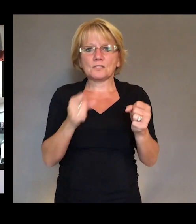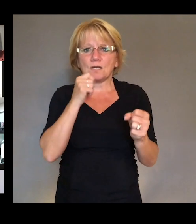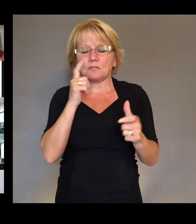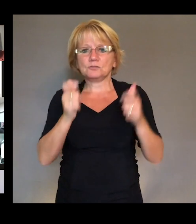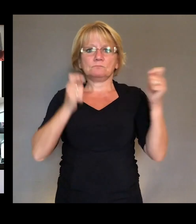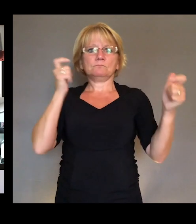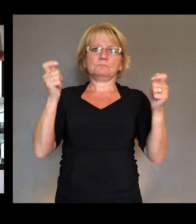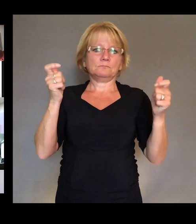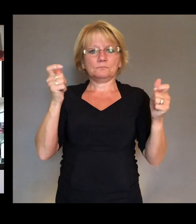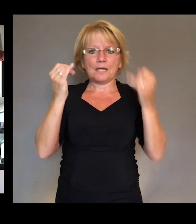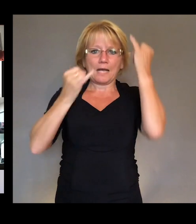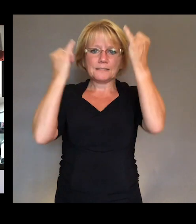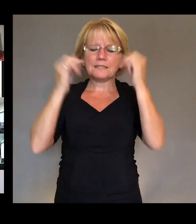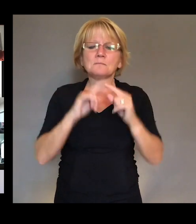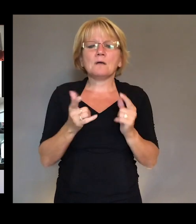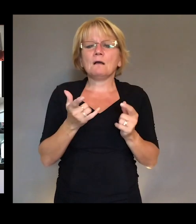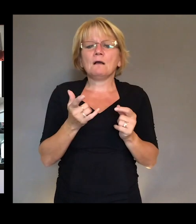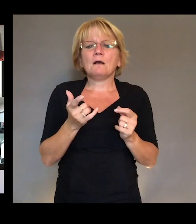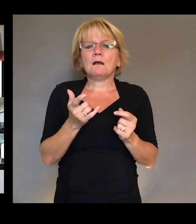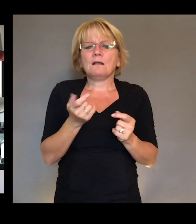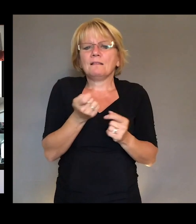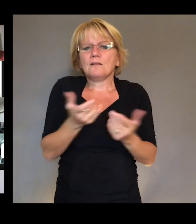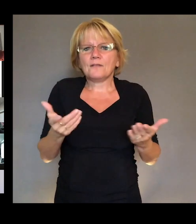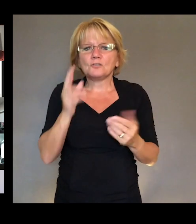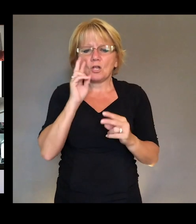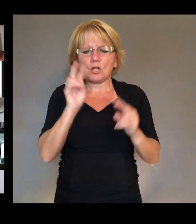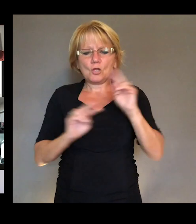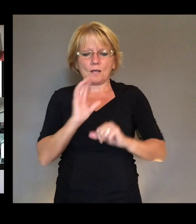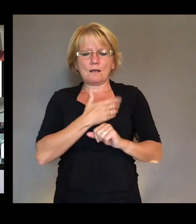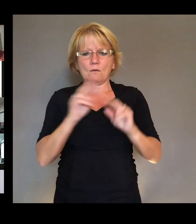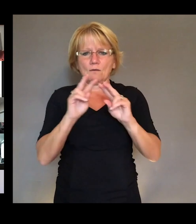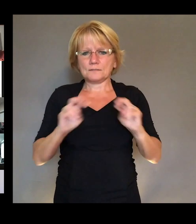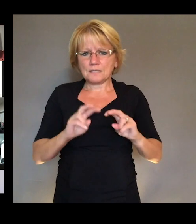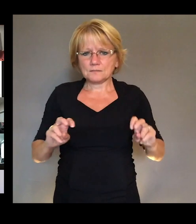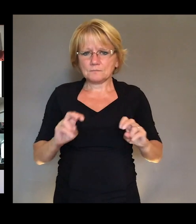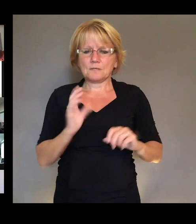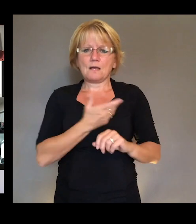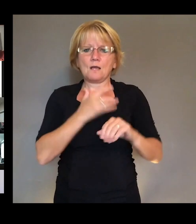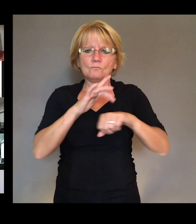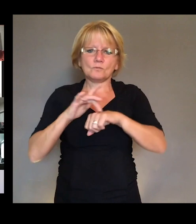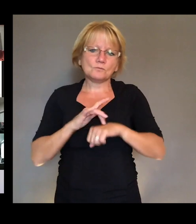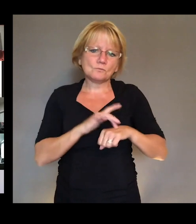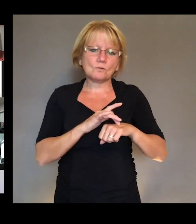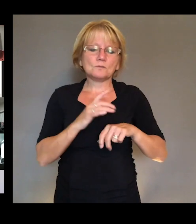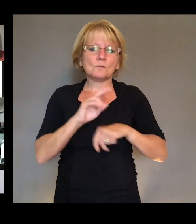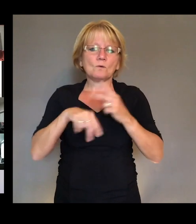It doesn't have to be a grand strategy, but looking at our assessment, looking at our resources and what sort of access